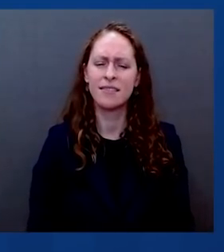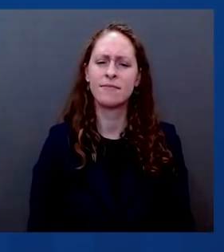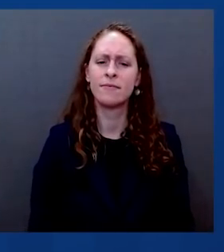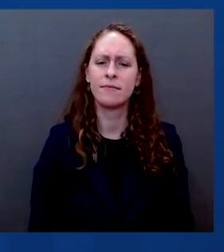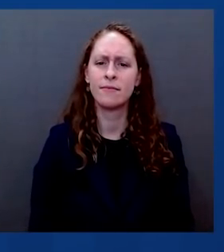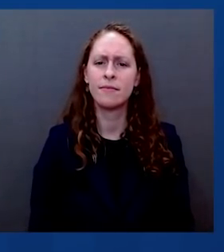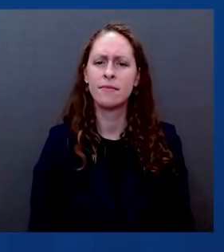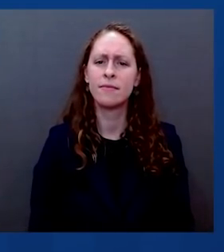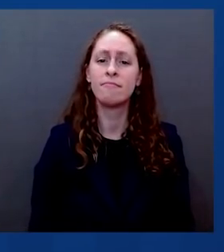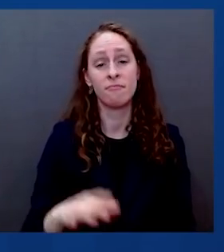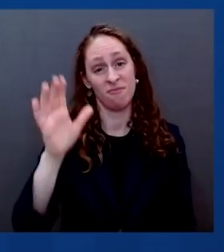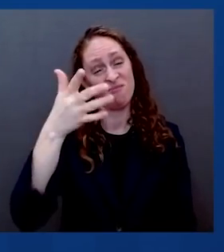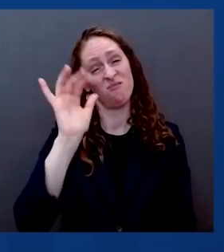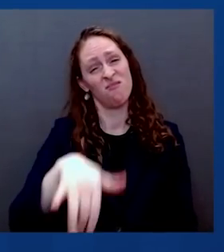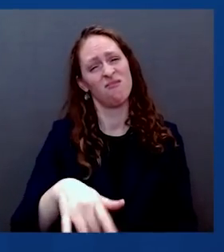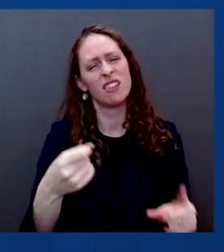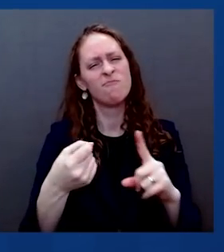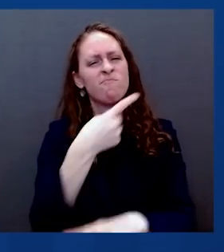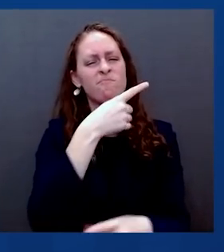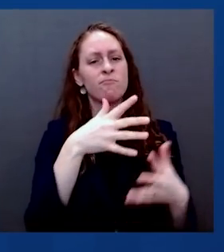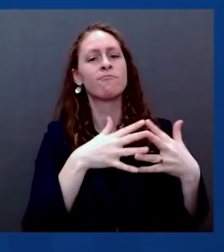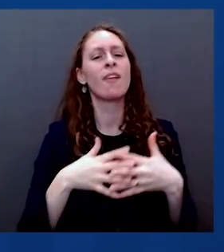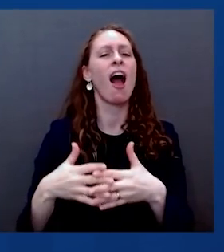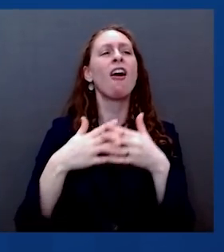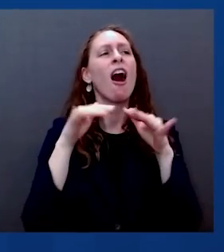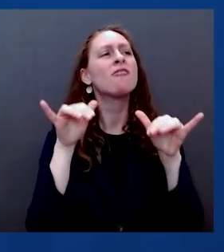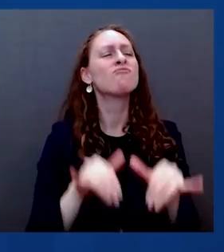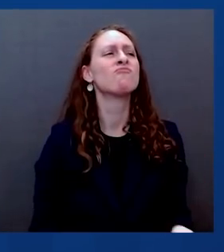That's what it looks like when they suppress the right to vote.